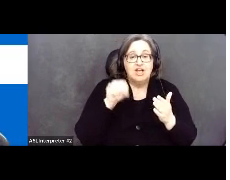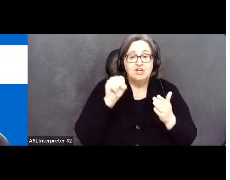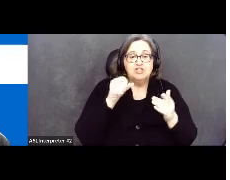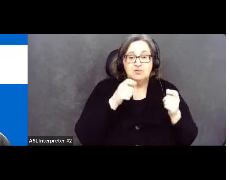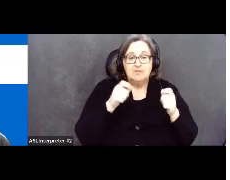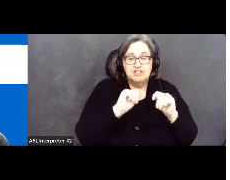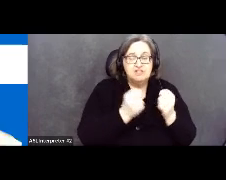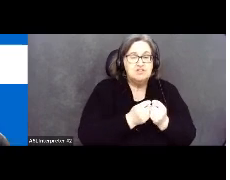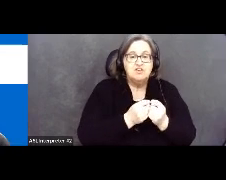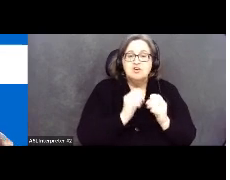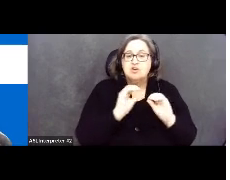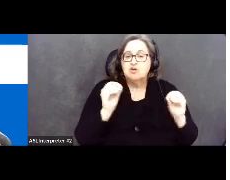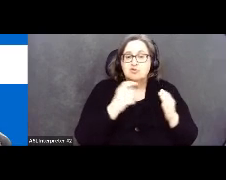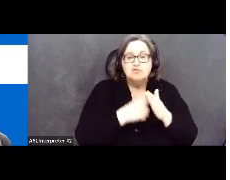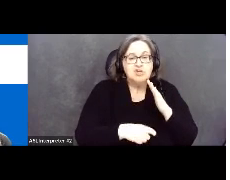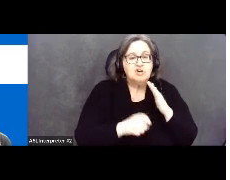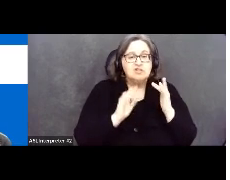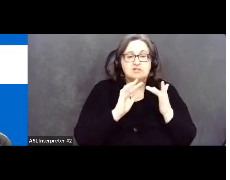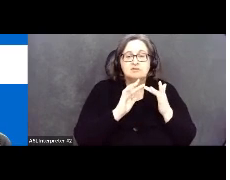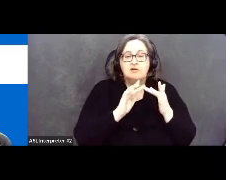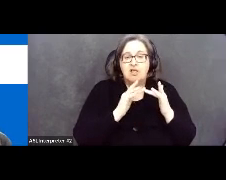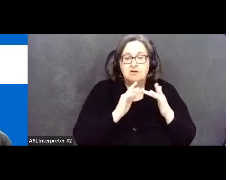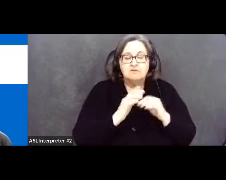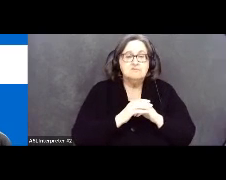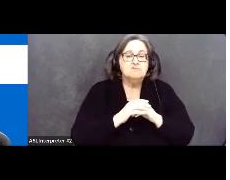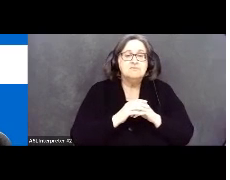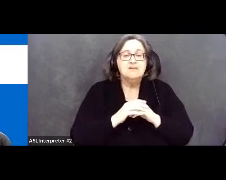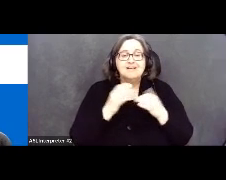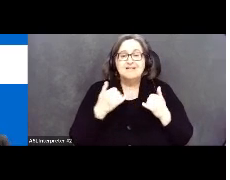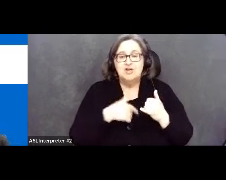It's free, it's online. Now, we also have Colorado,